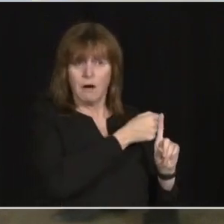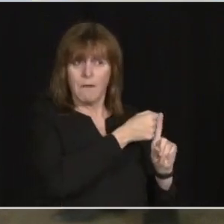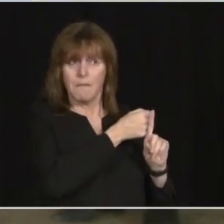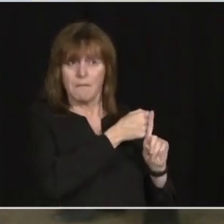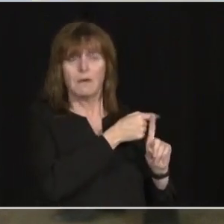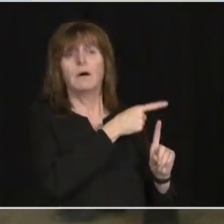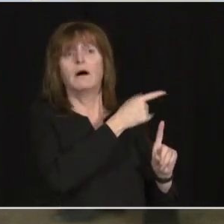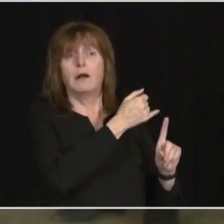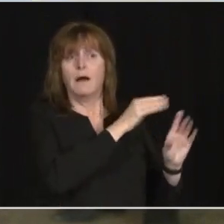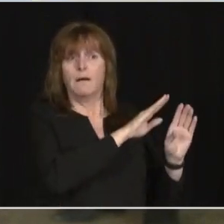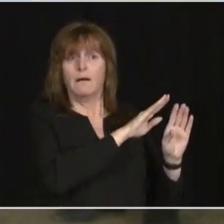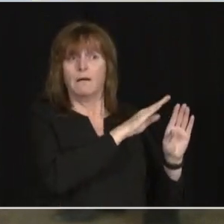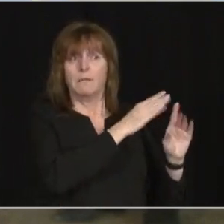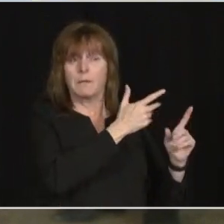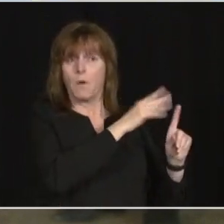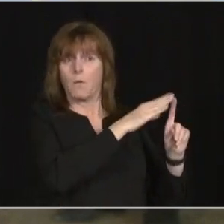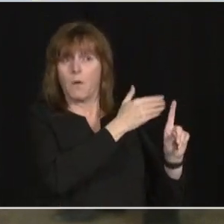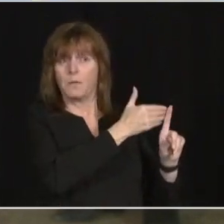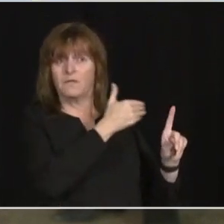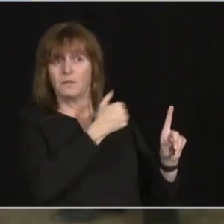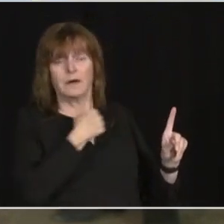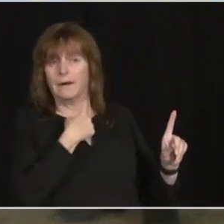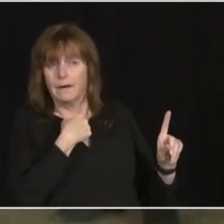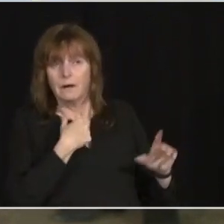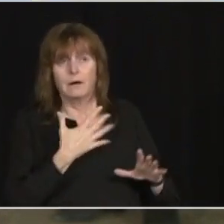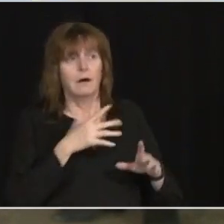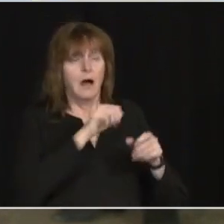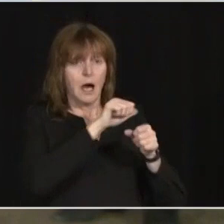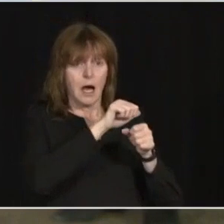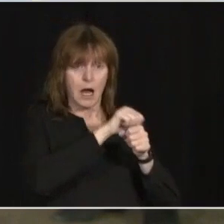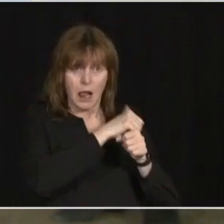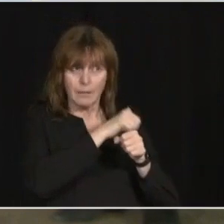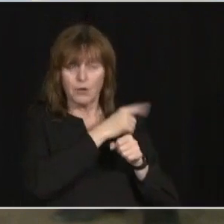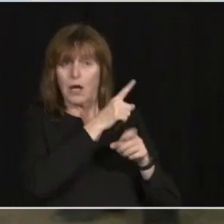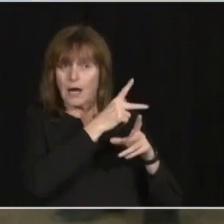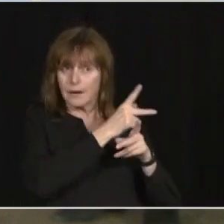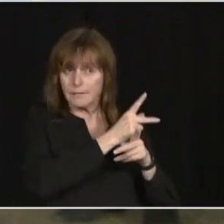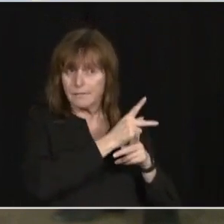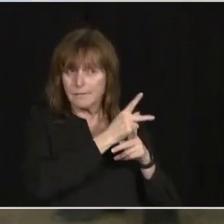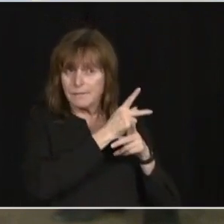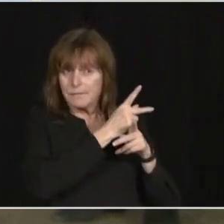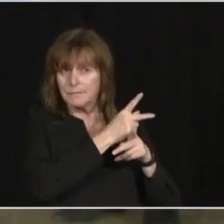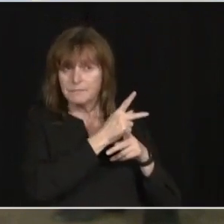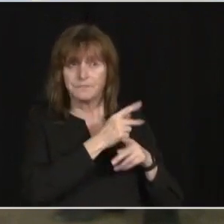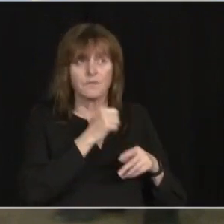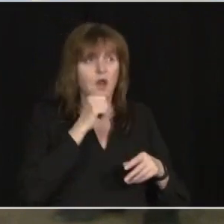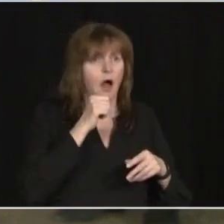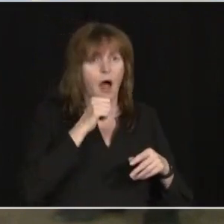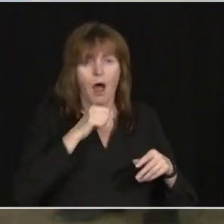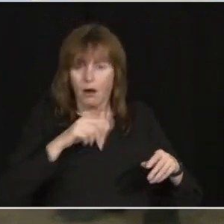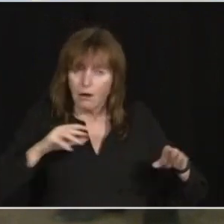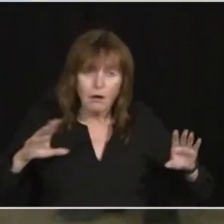country is different different. BC is a little ahead of us because it hit them first, and they'll probably start off.